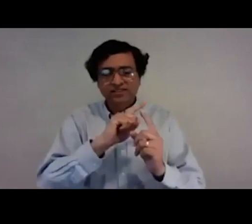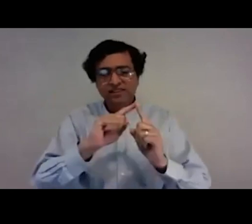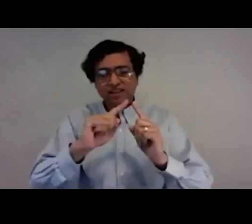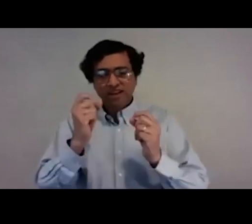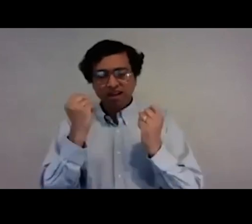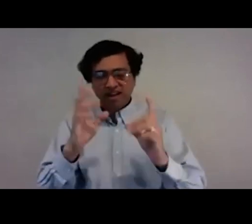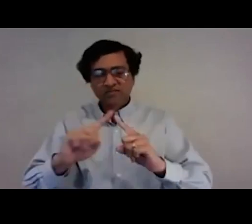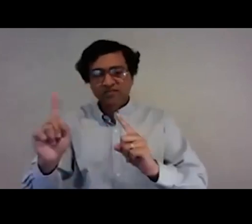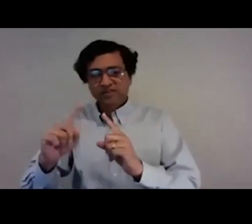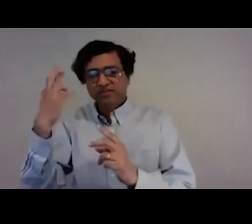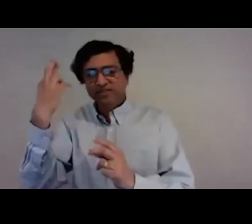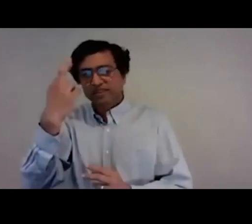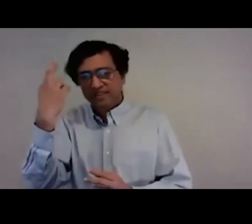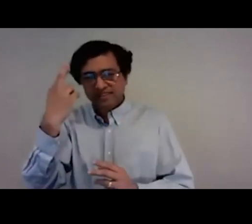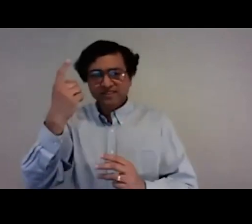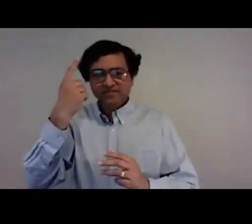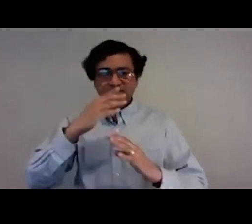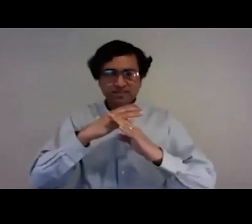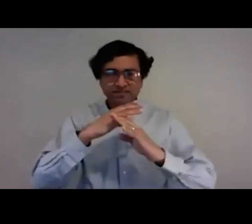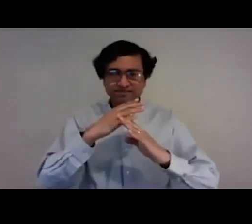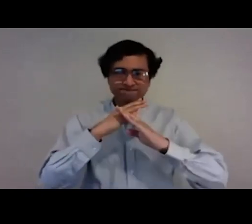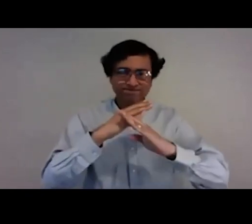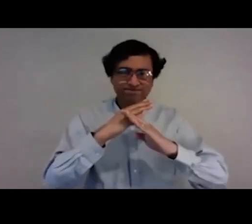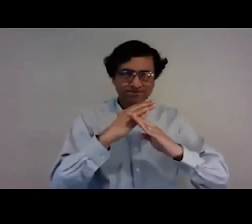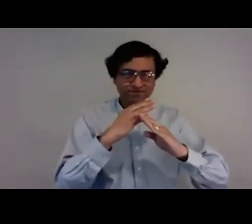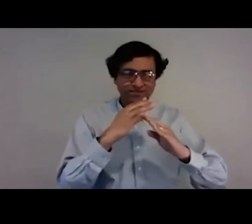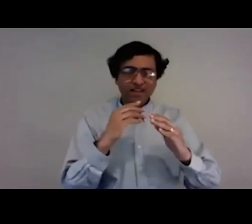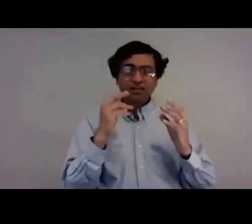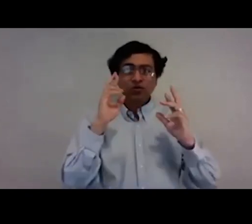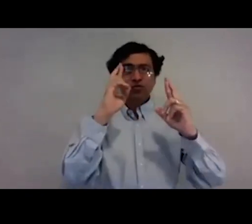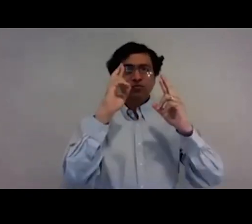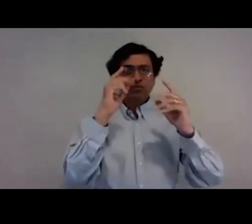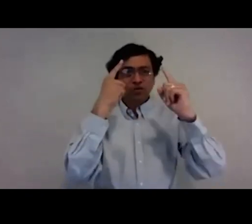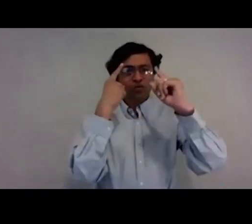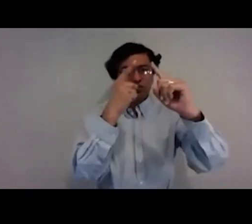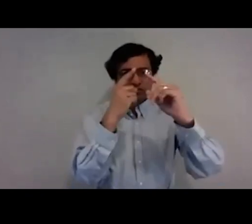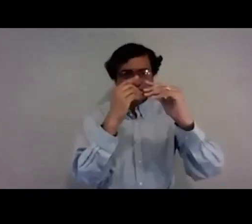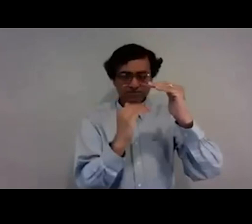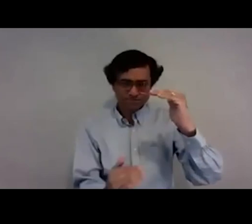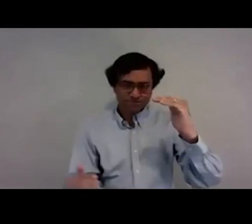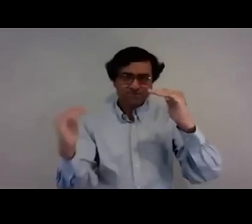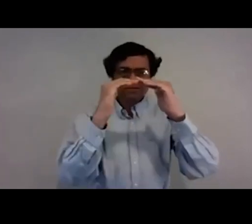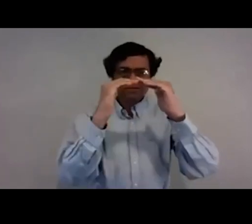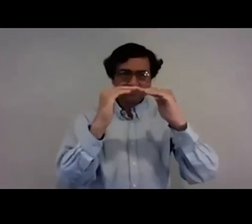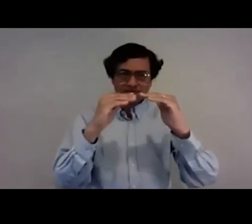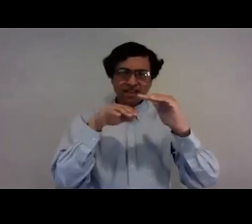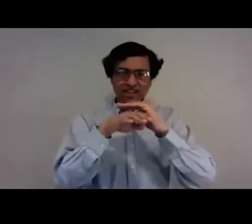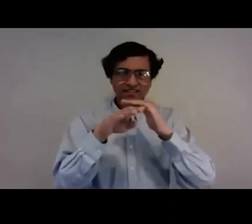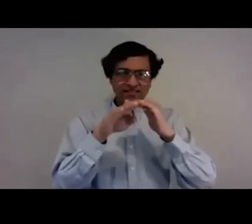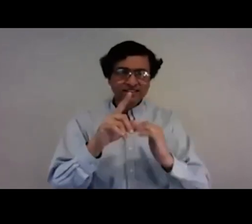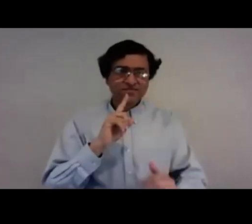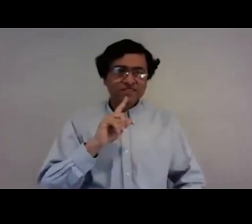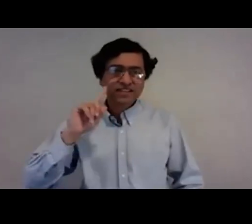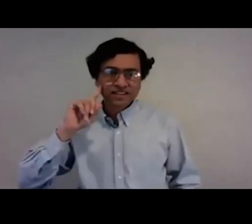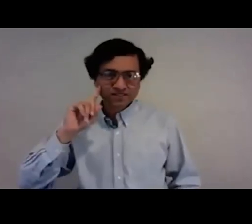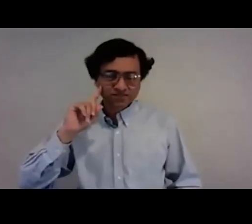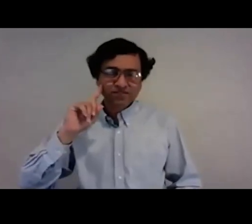the attrition rate amongst deaf and hard-of-hearing students. There are many, many barriers we could consider, and of course we would like to see